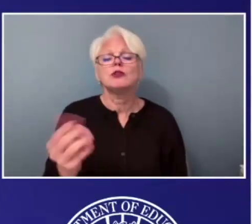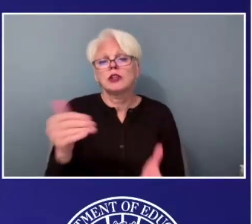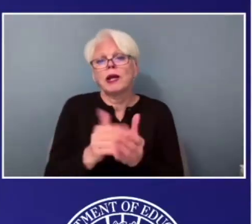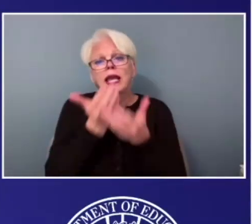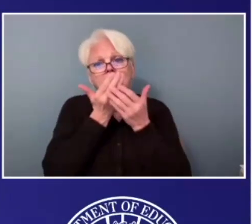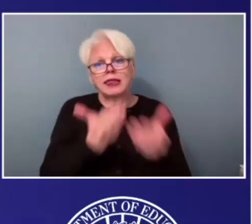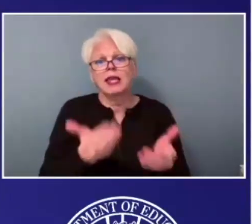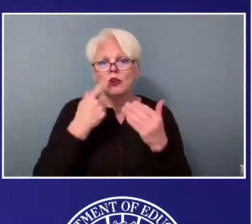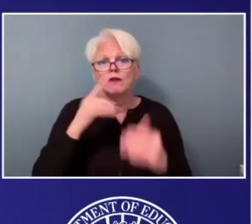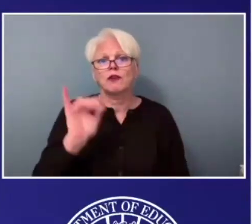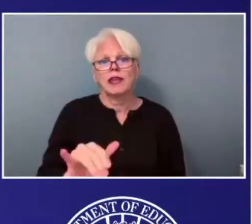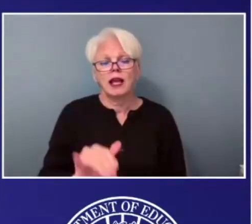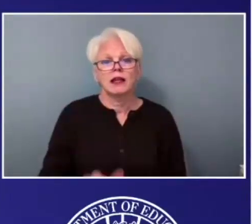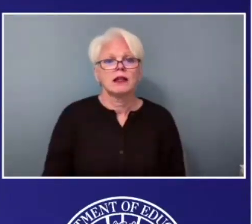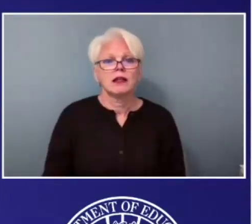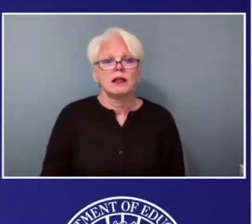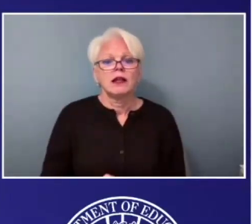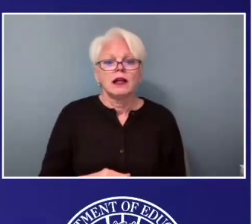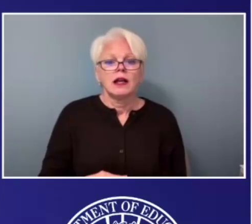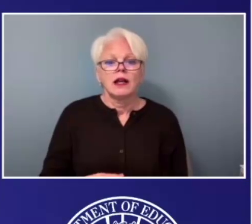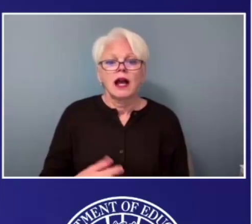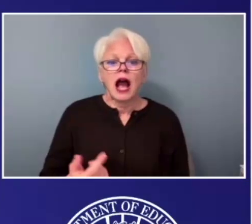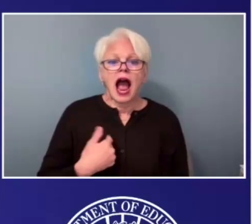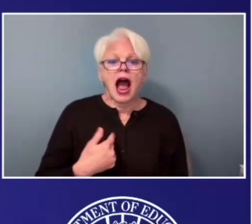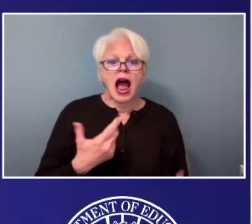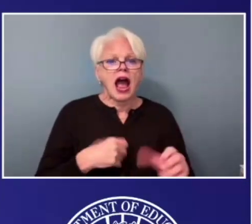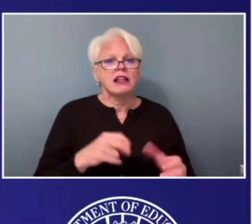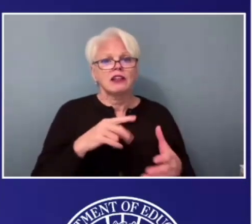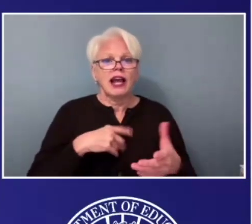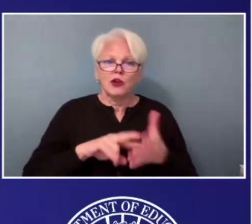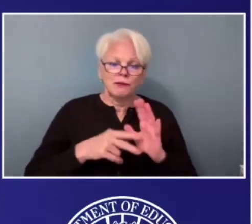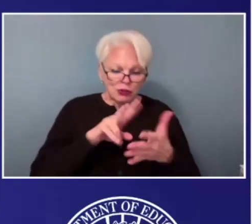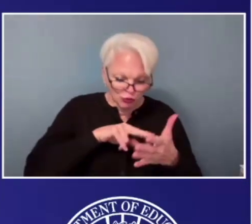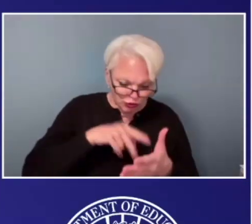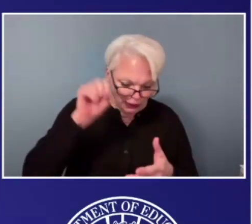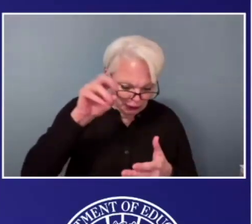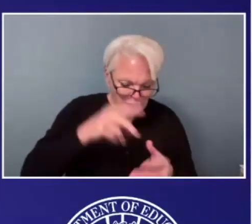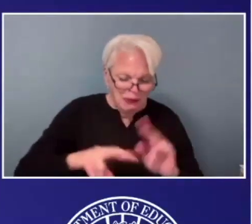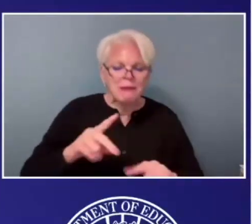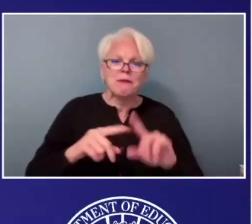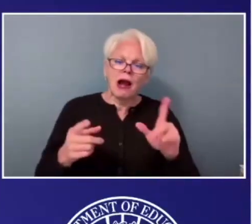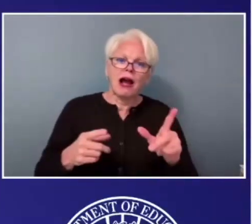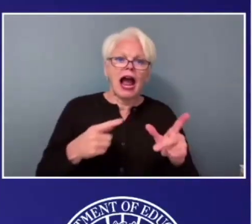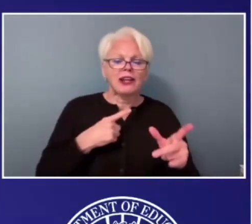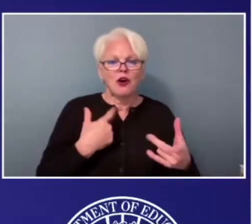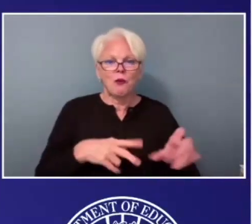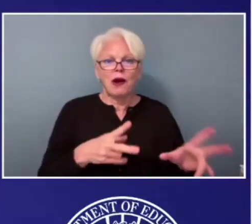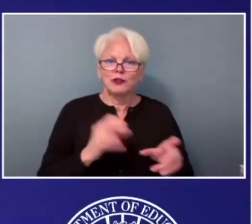I'm not one for reading to people, but I don't want to paraphrase here. I want to make sure we get this right. I want to read just one section from the protocols,